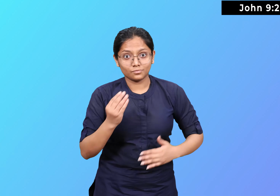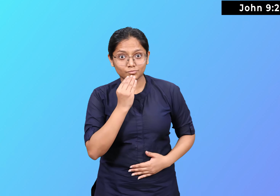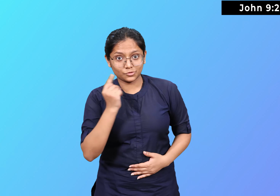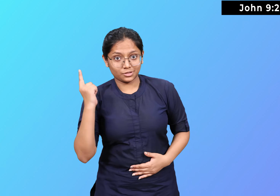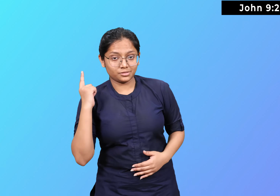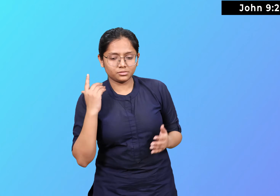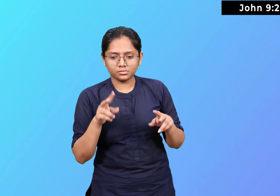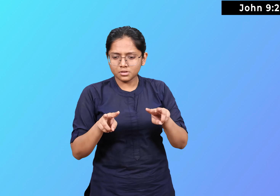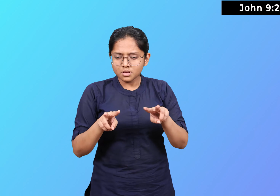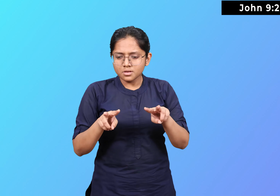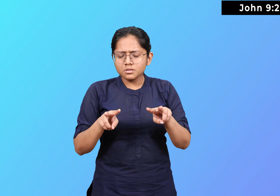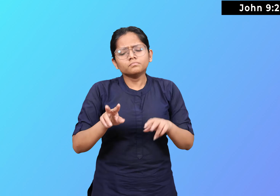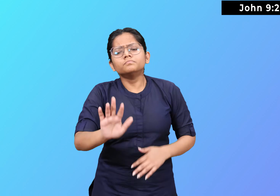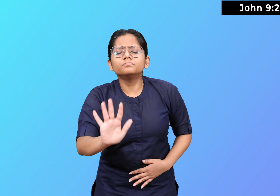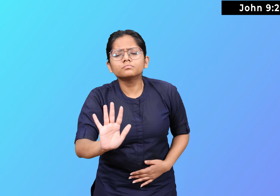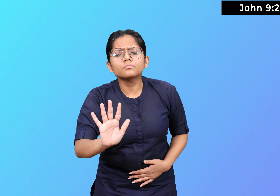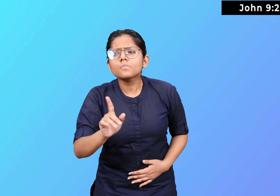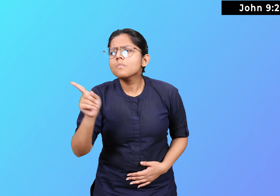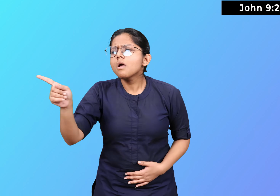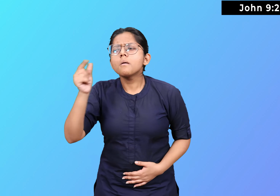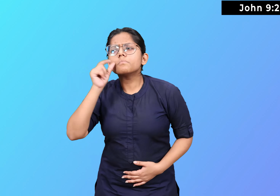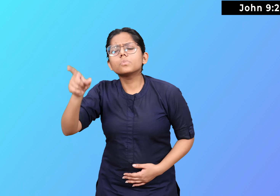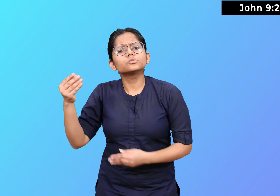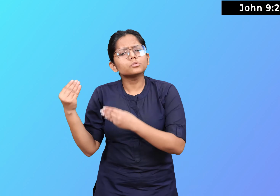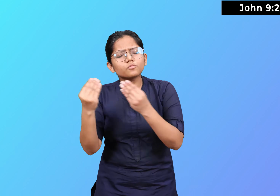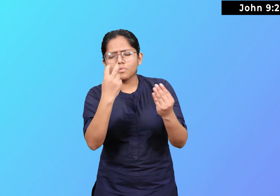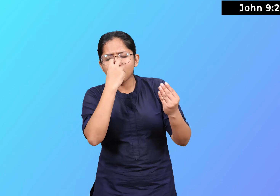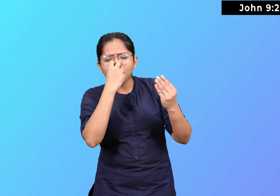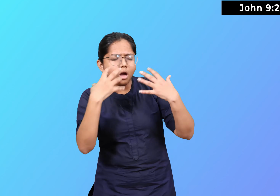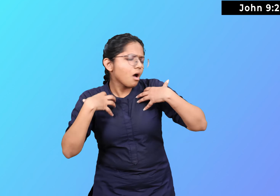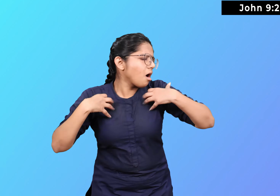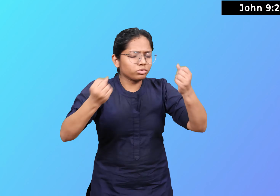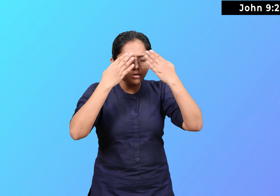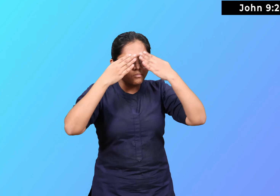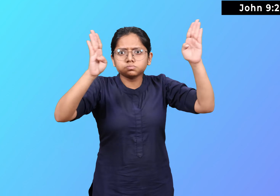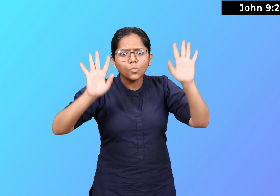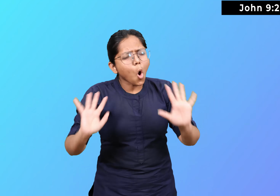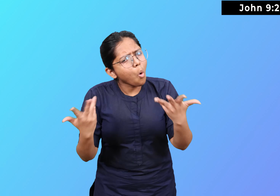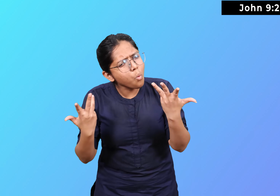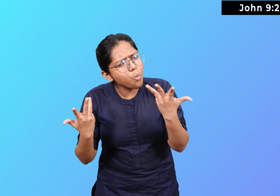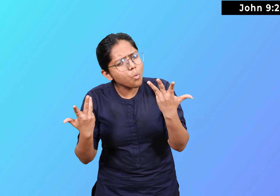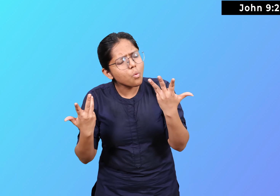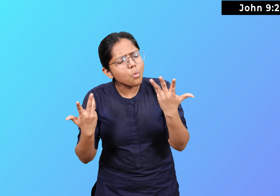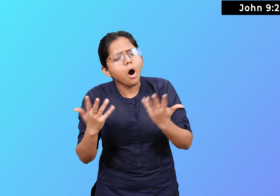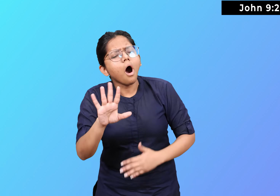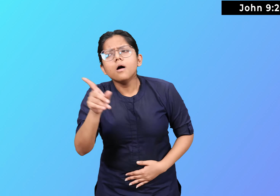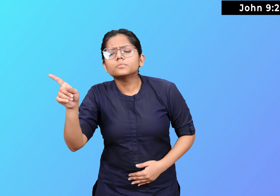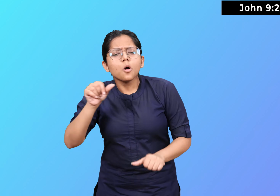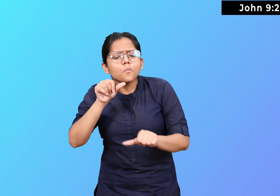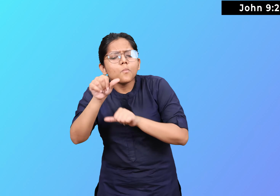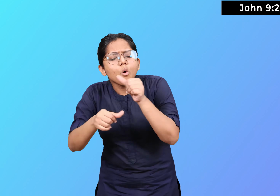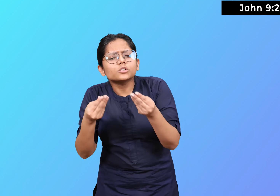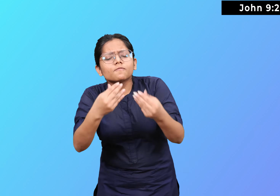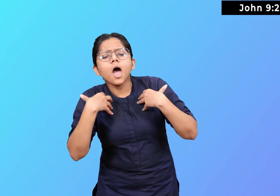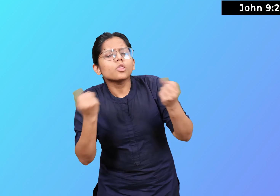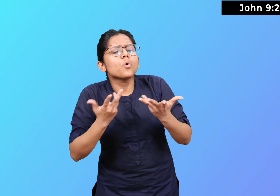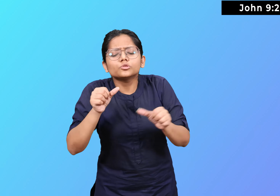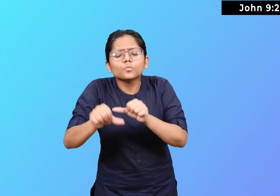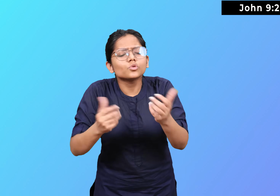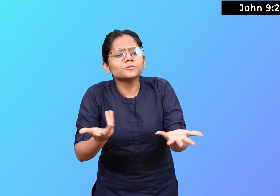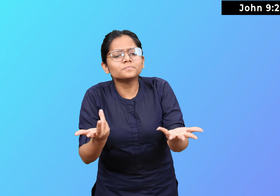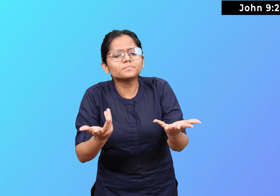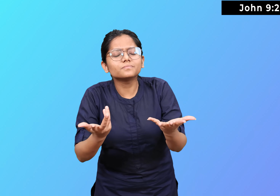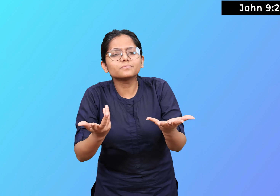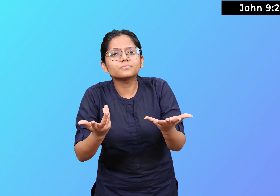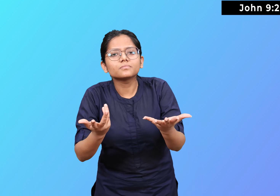They asked, “What did he do to you? How did he heal your eyes?”